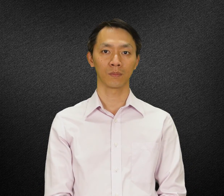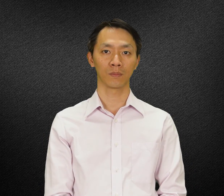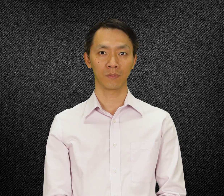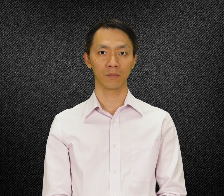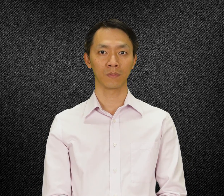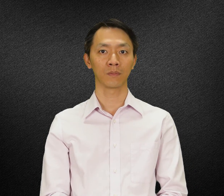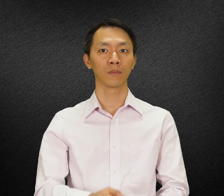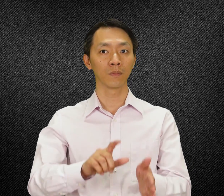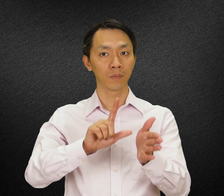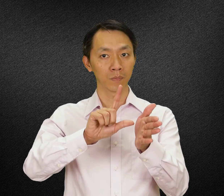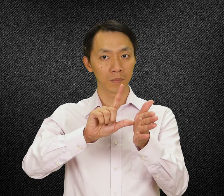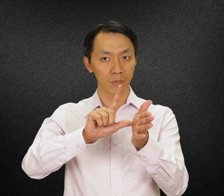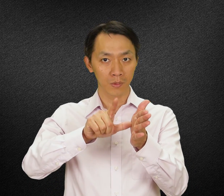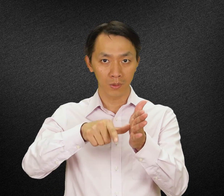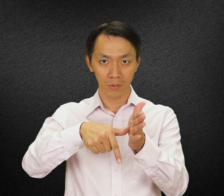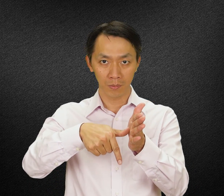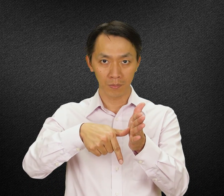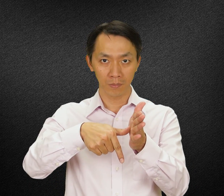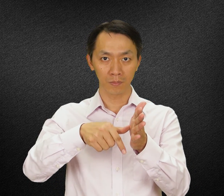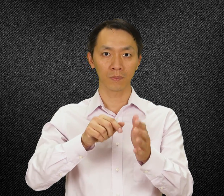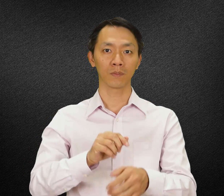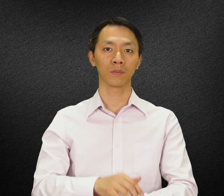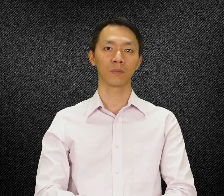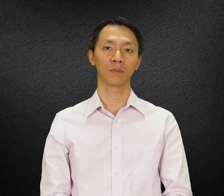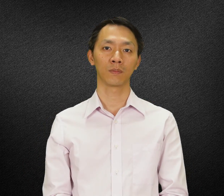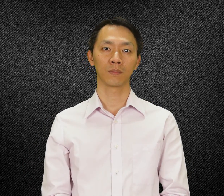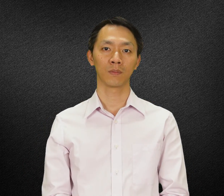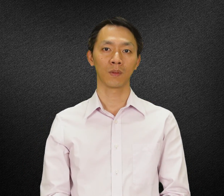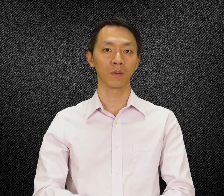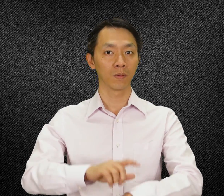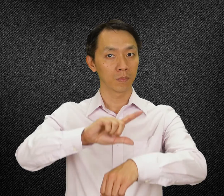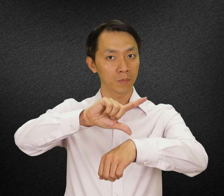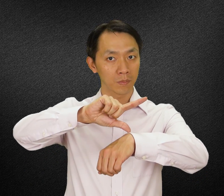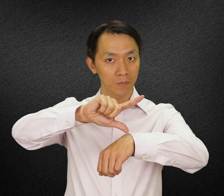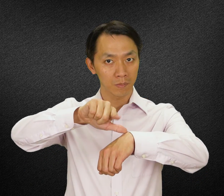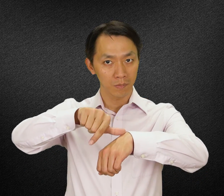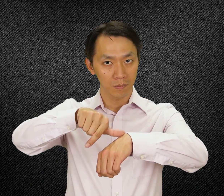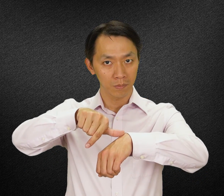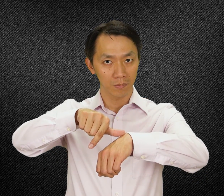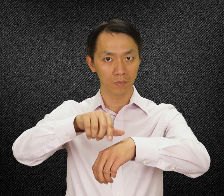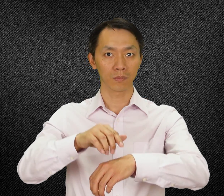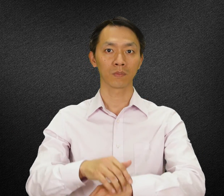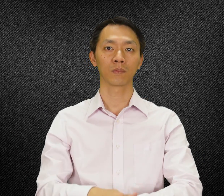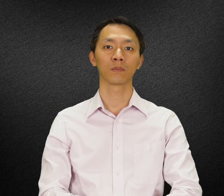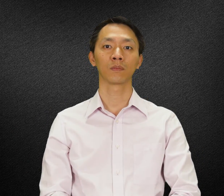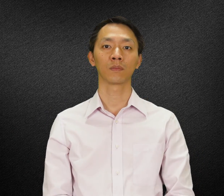time (version 1) time (version 2)